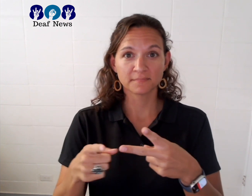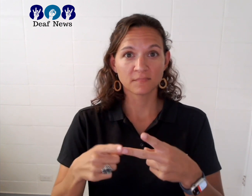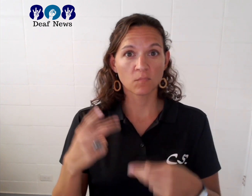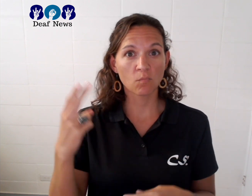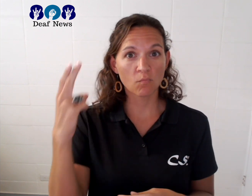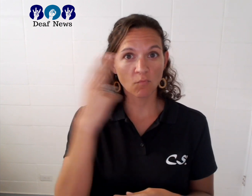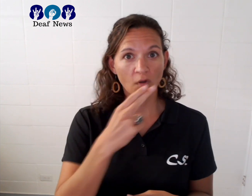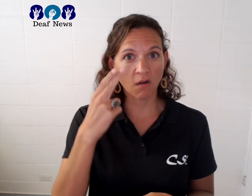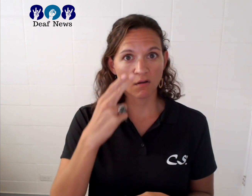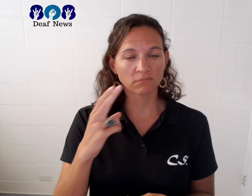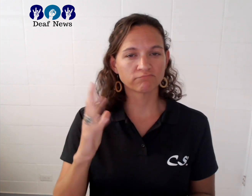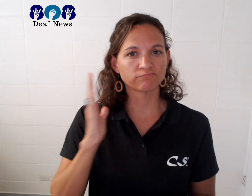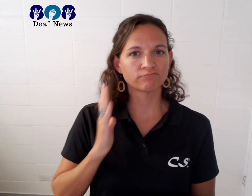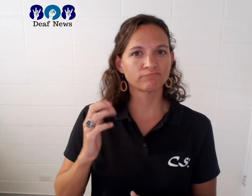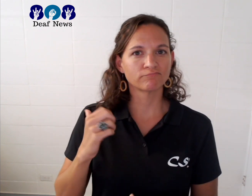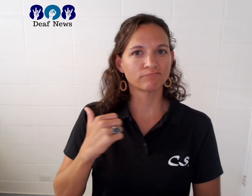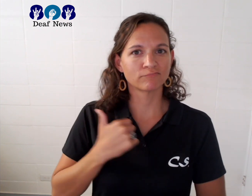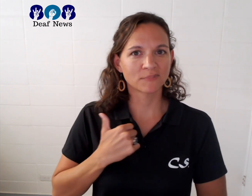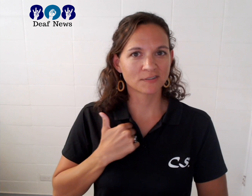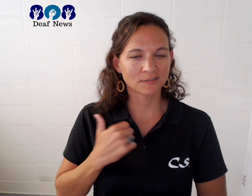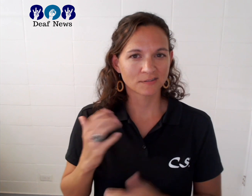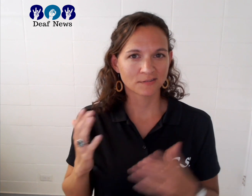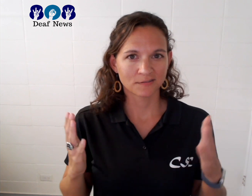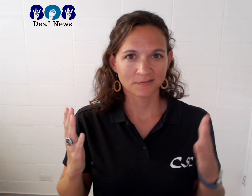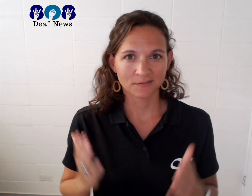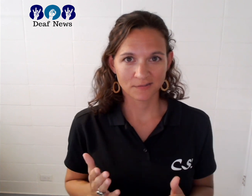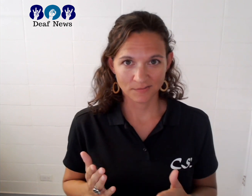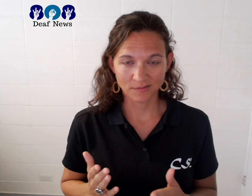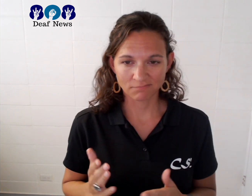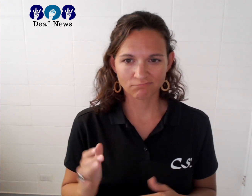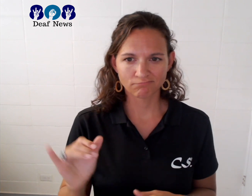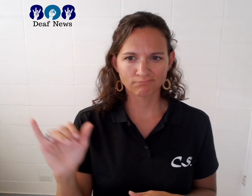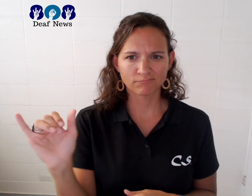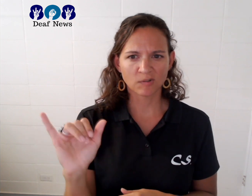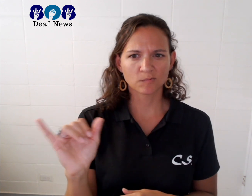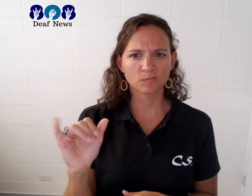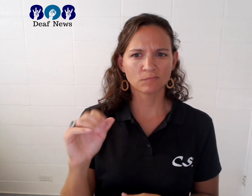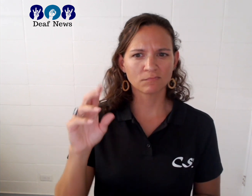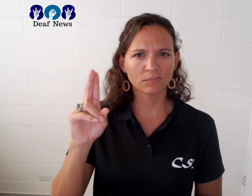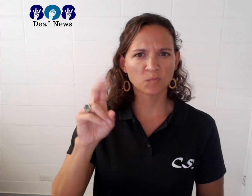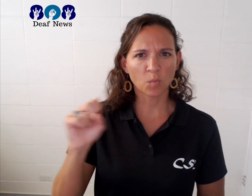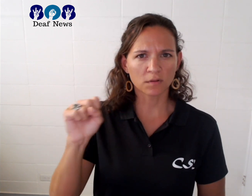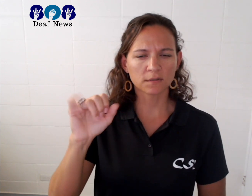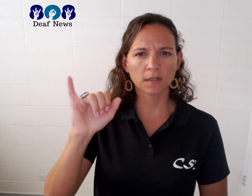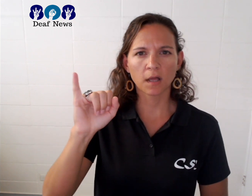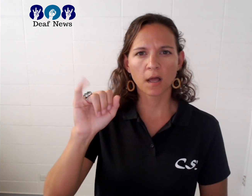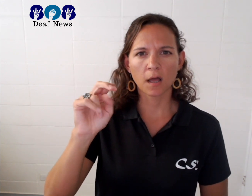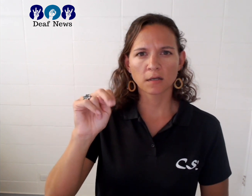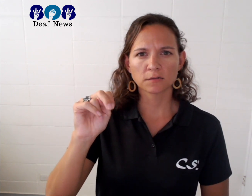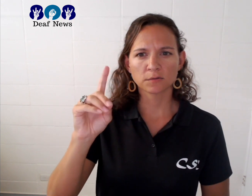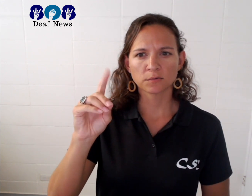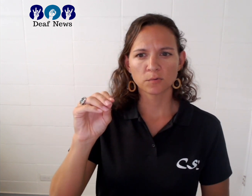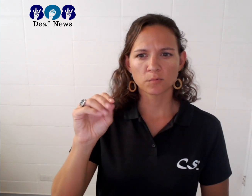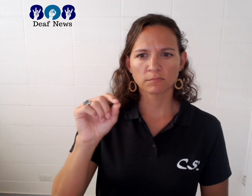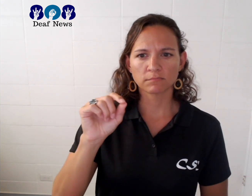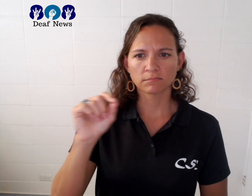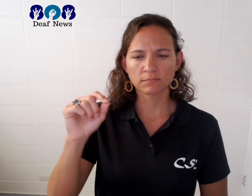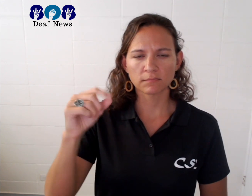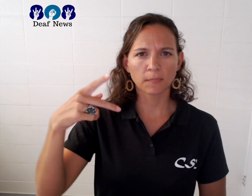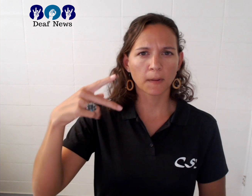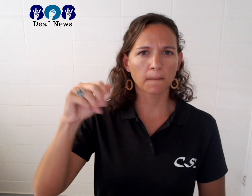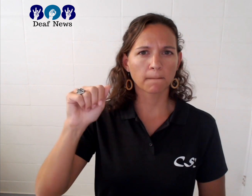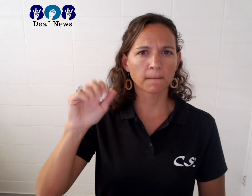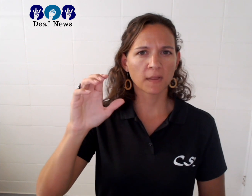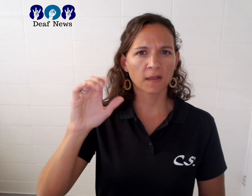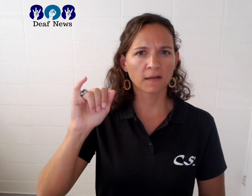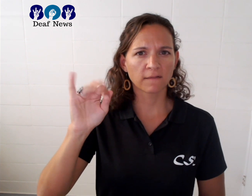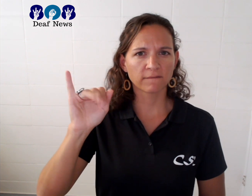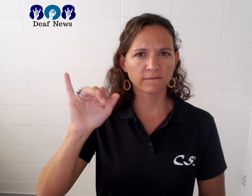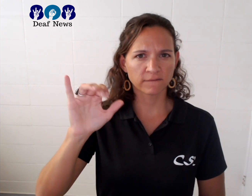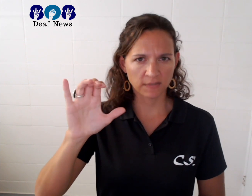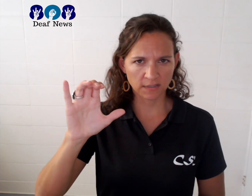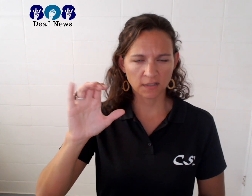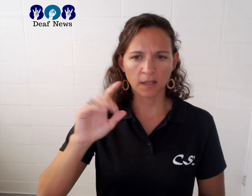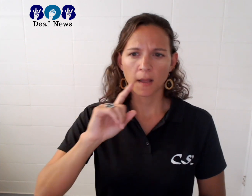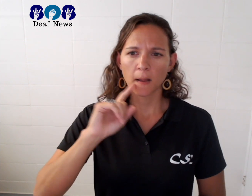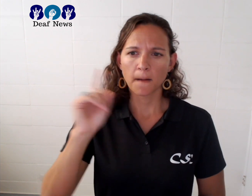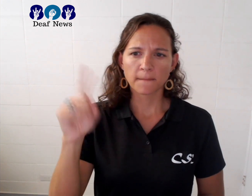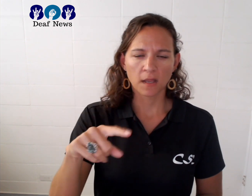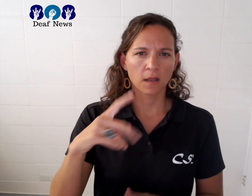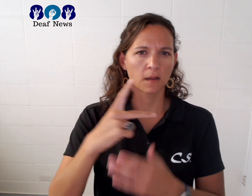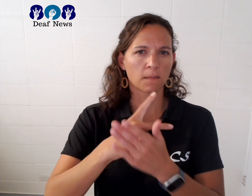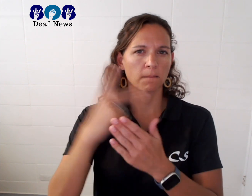Also, former Hawaii veteran Endo Pacific command program manager